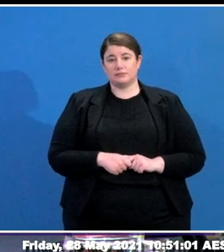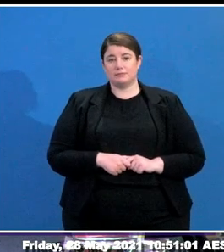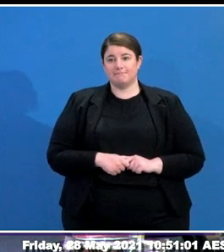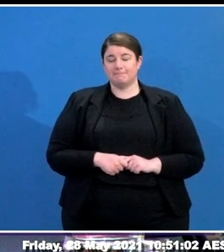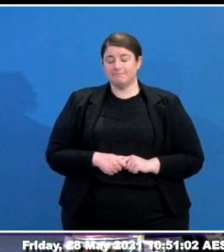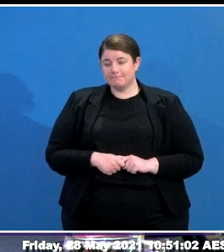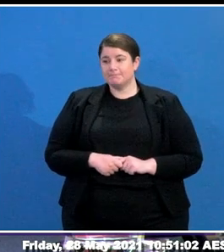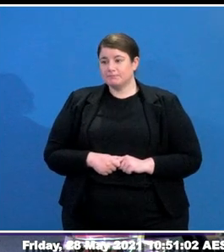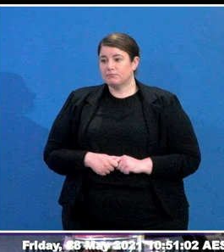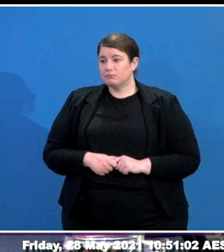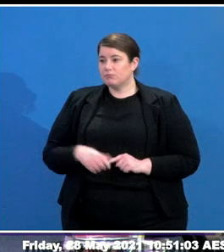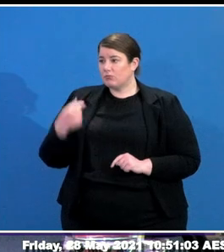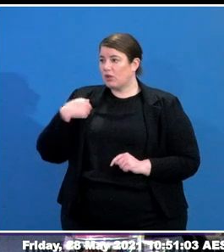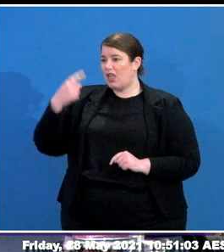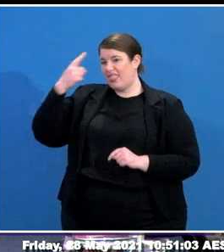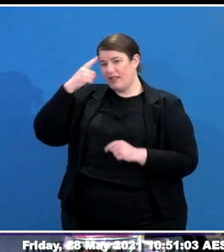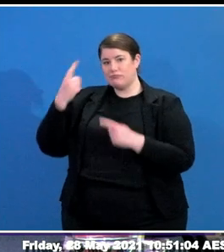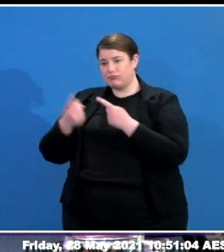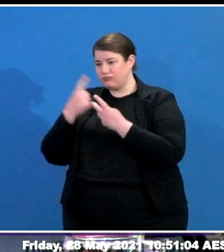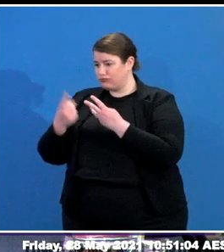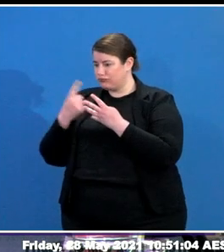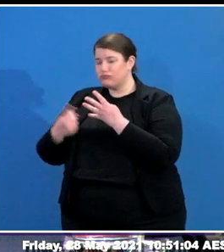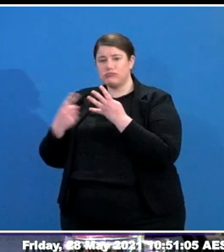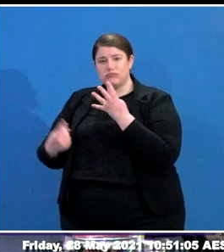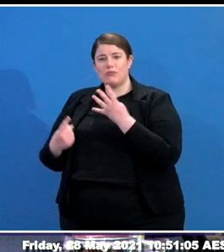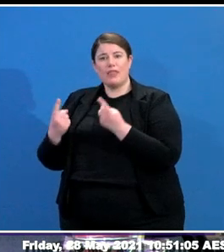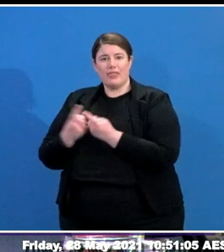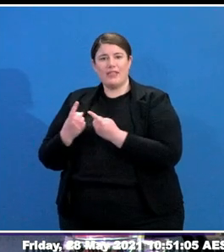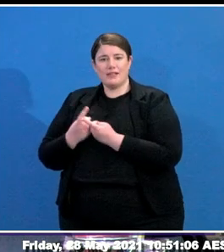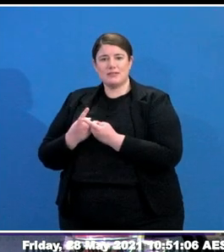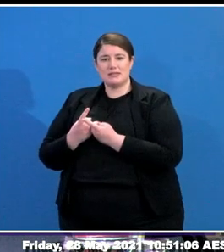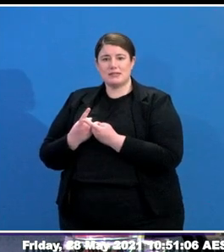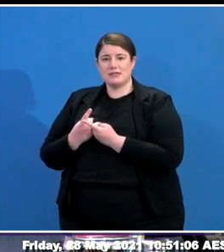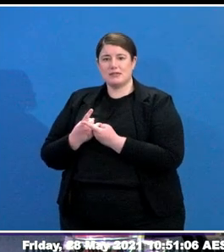I think there is a raft of matters that relate to the whole